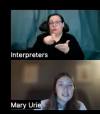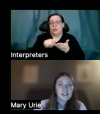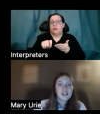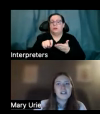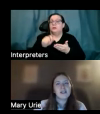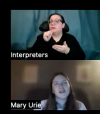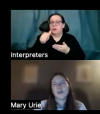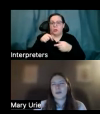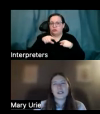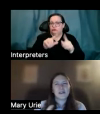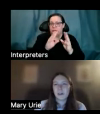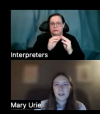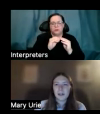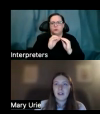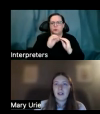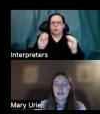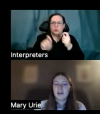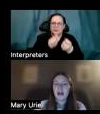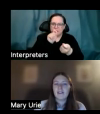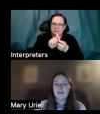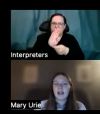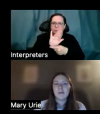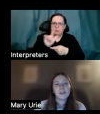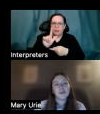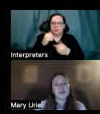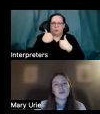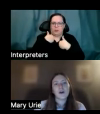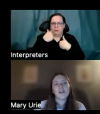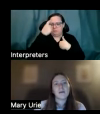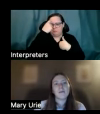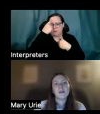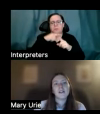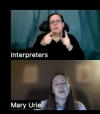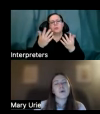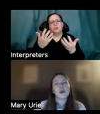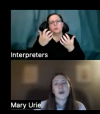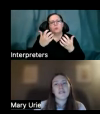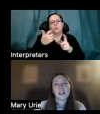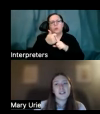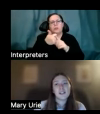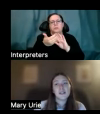the session, and there's no specific bill that you have in mind, but you just want them to be more aware of the issue and